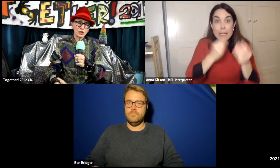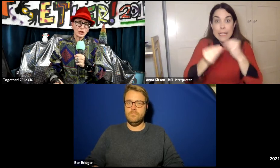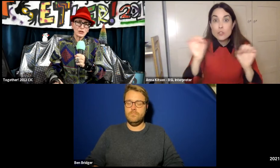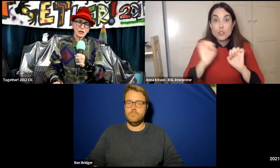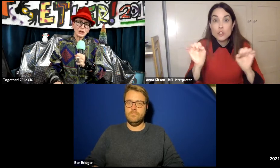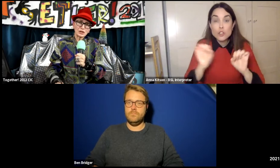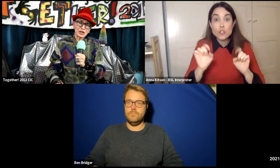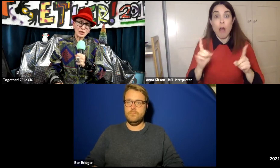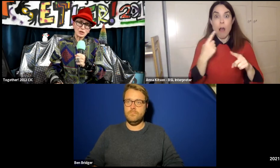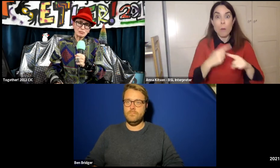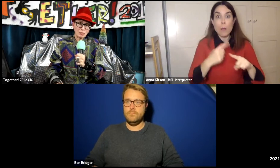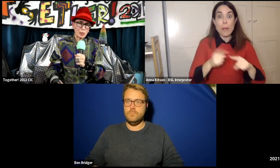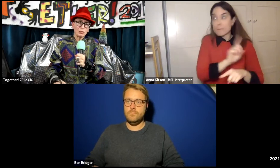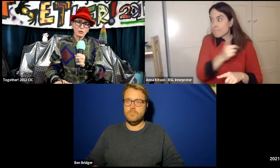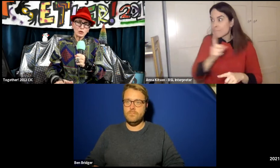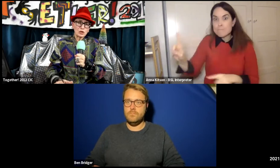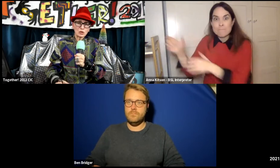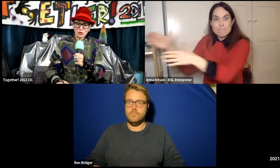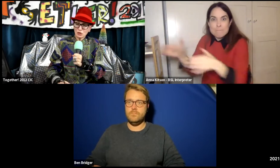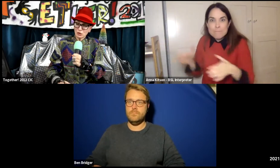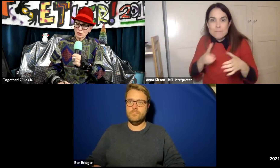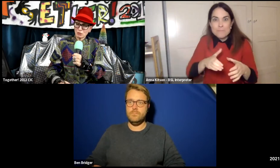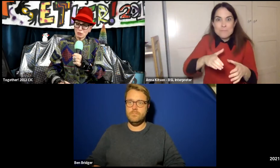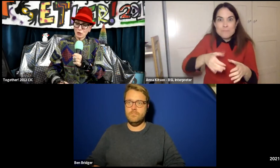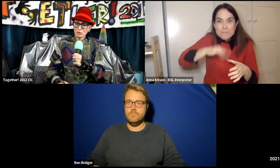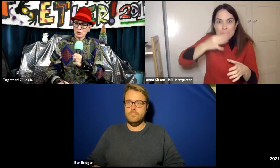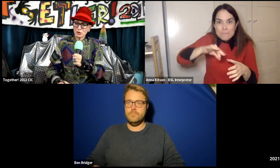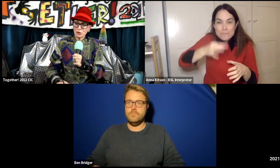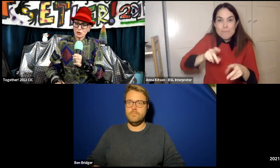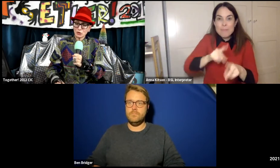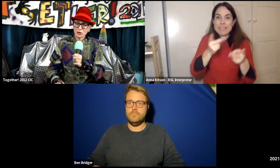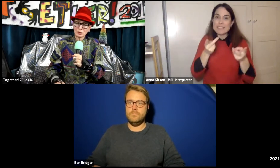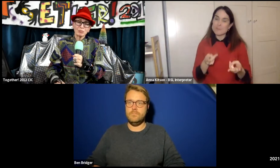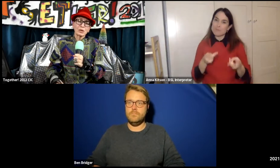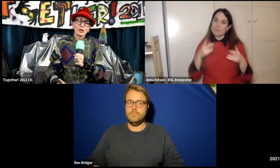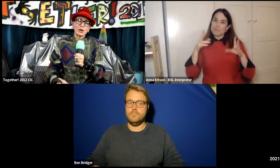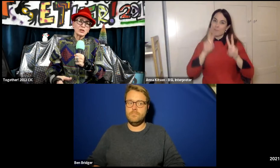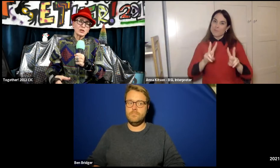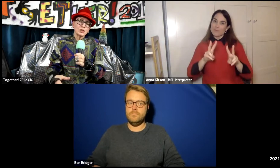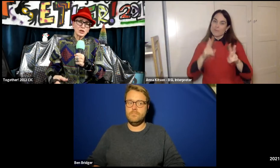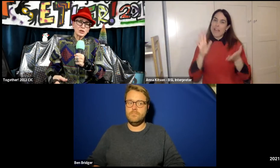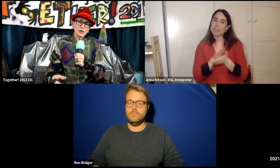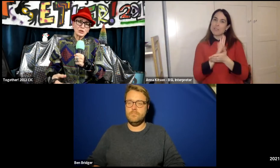settle down and we've got lots and lots of poems to enjoy. I would just like to